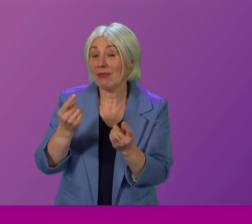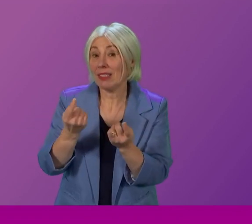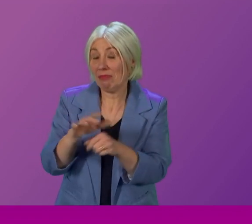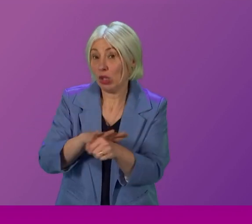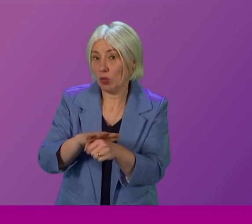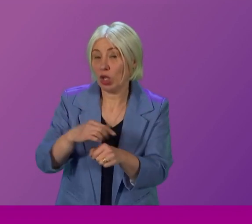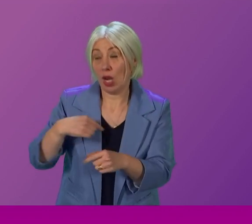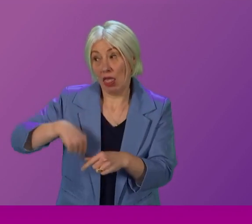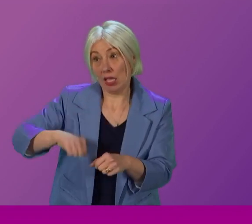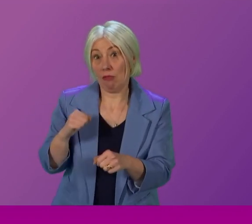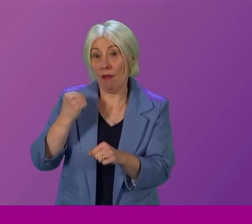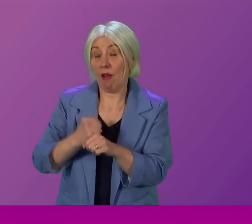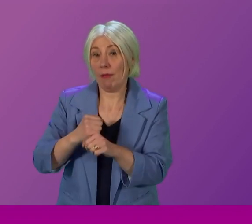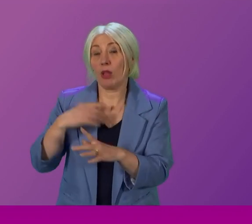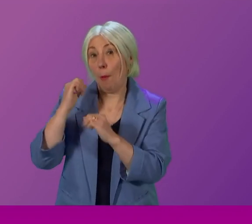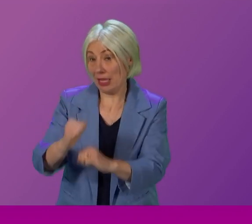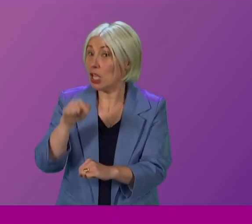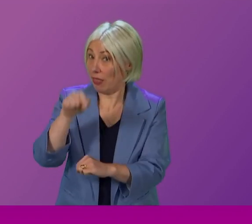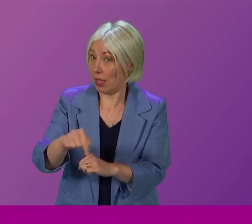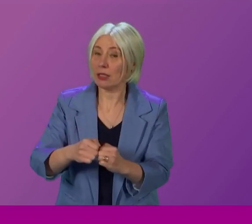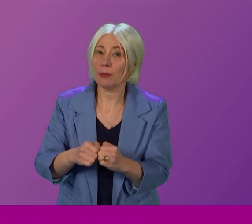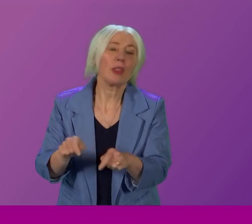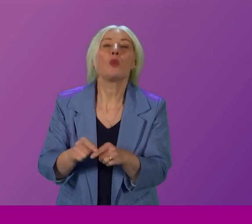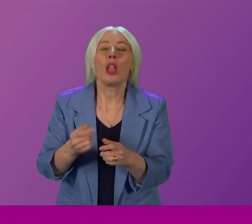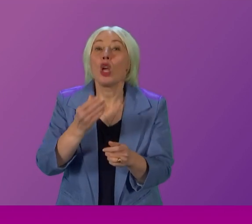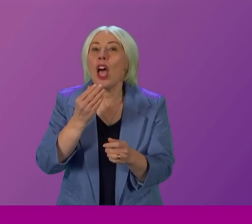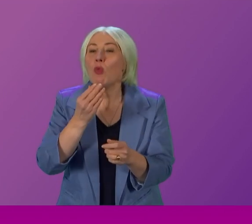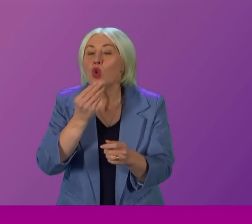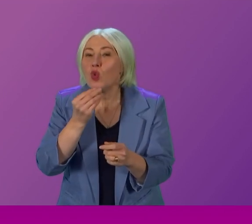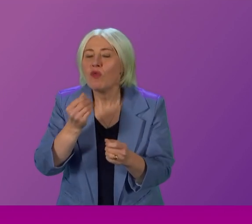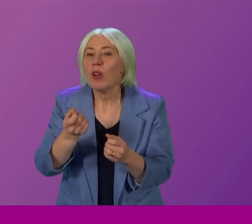Government’s commitment to that—and provided useful insights. The Government continues to